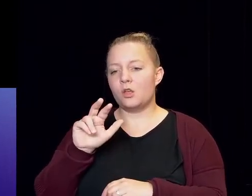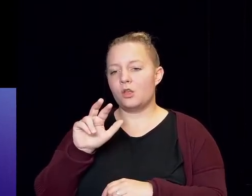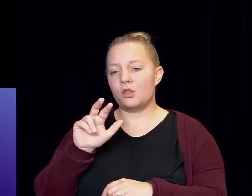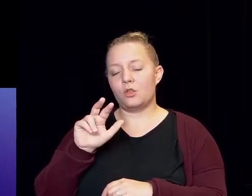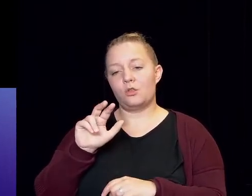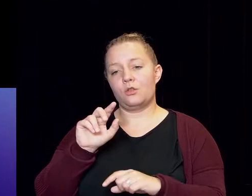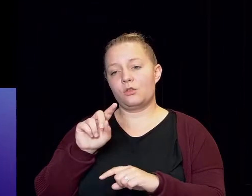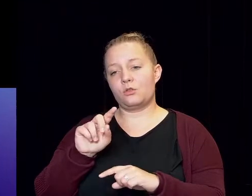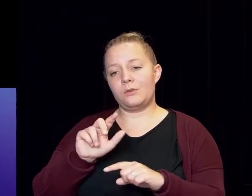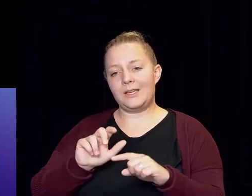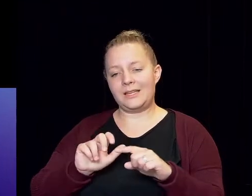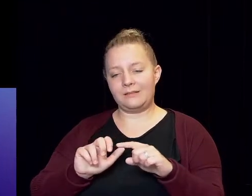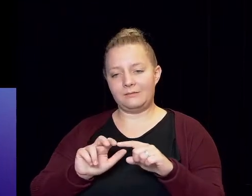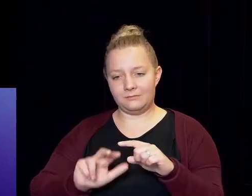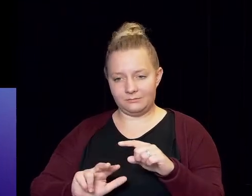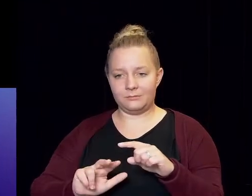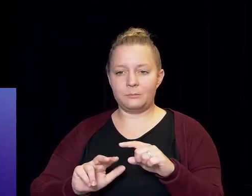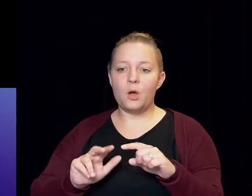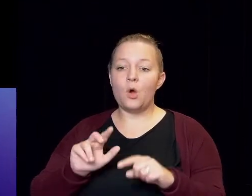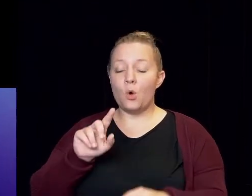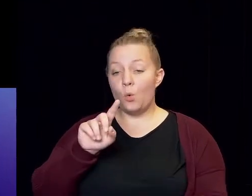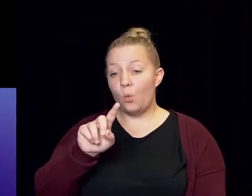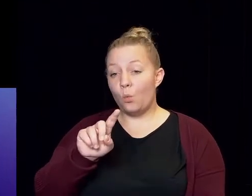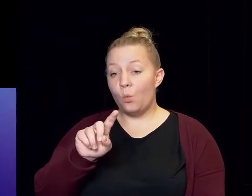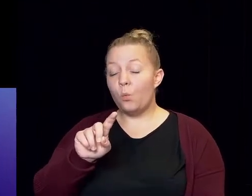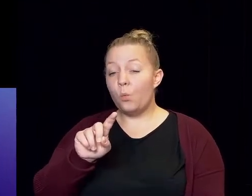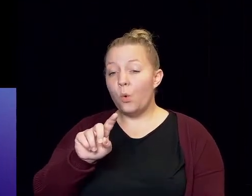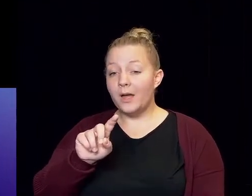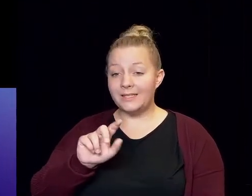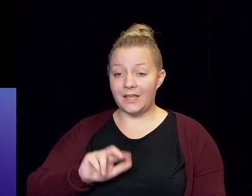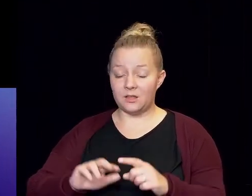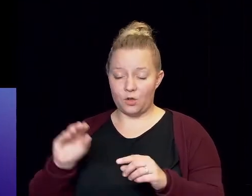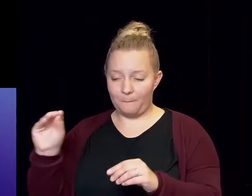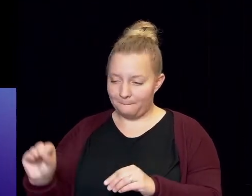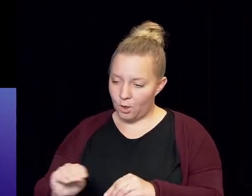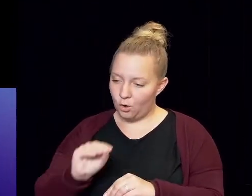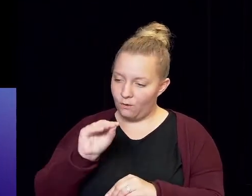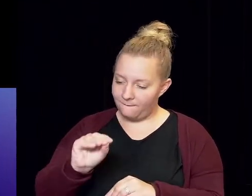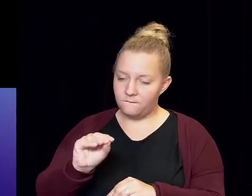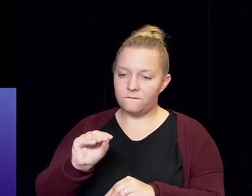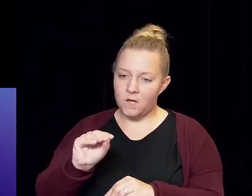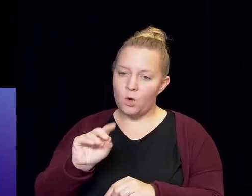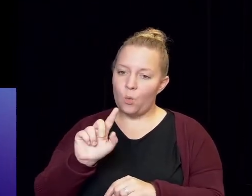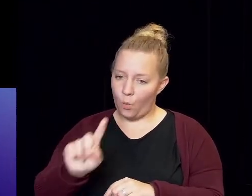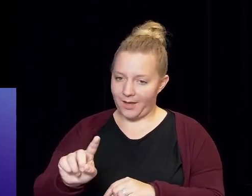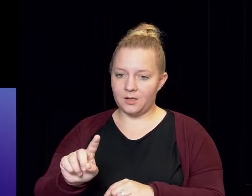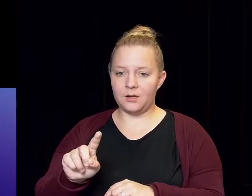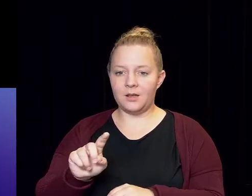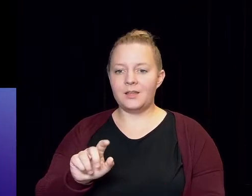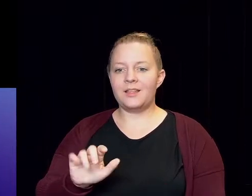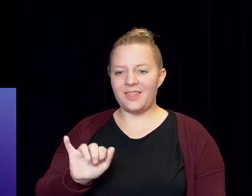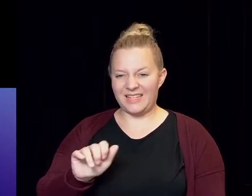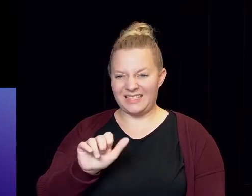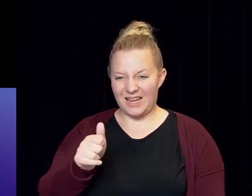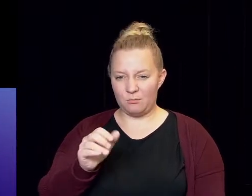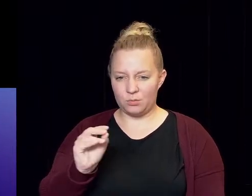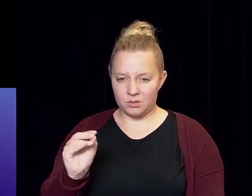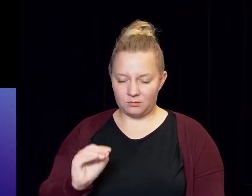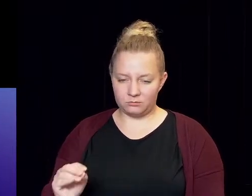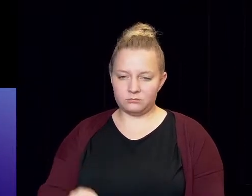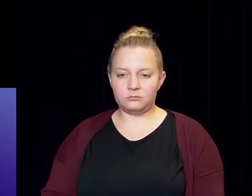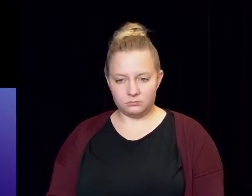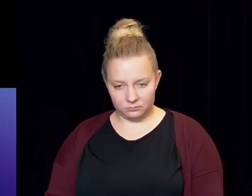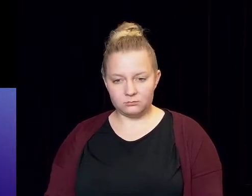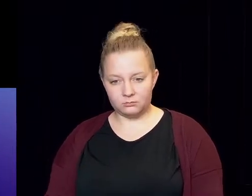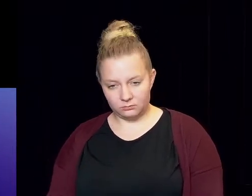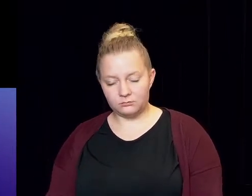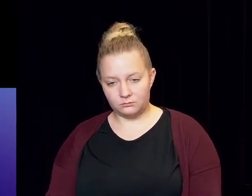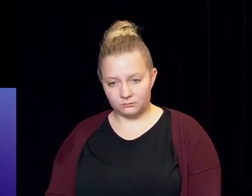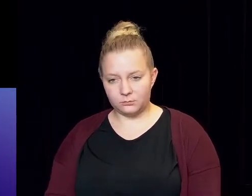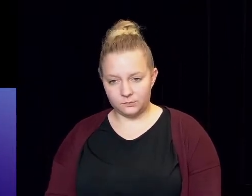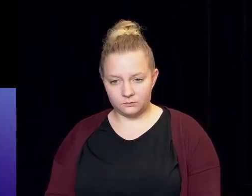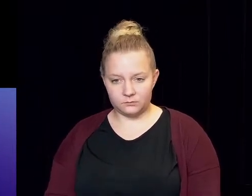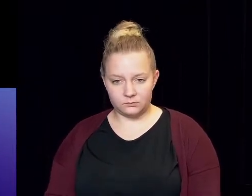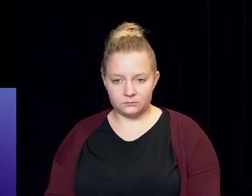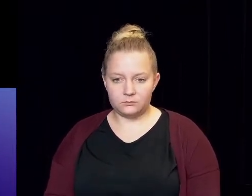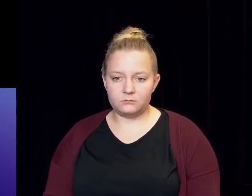I can come right here, one spot to the left, tenth spot. So, I have 35, would be 10%.